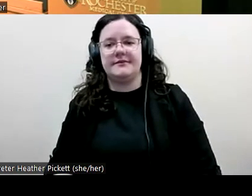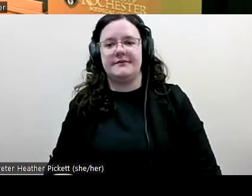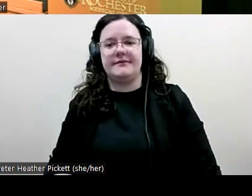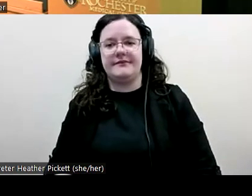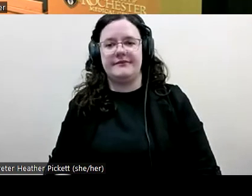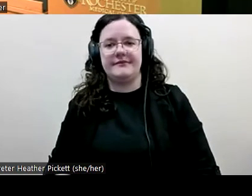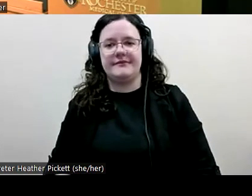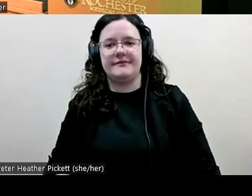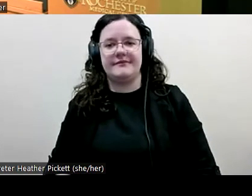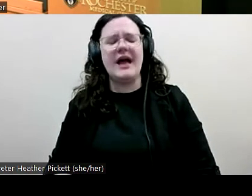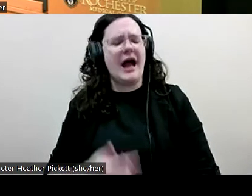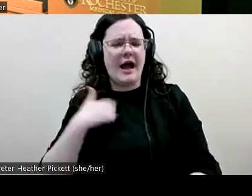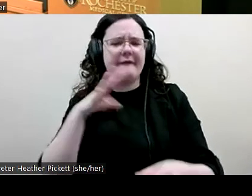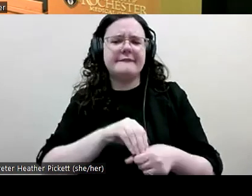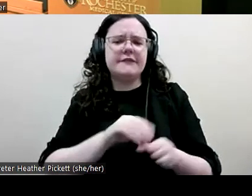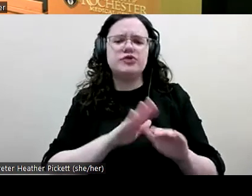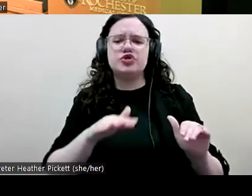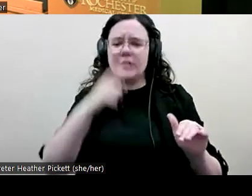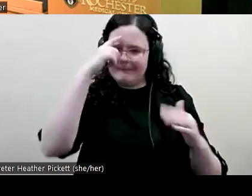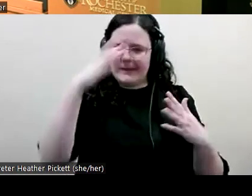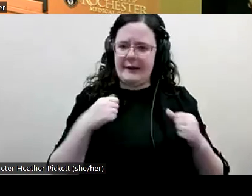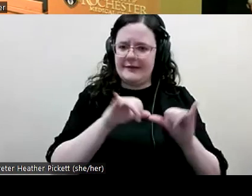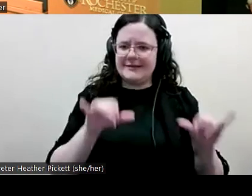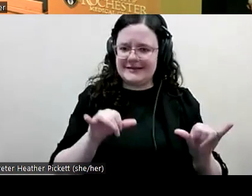been involved in the children's mental health system as well again it's it's not that record